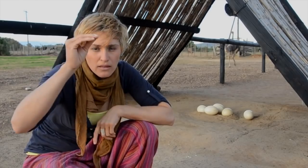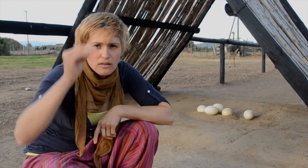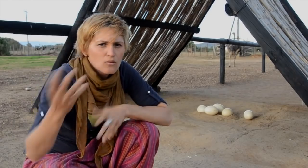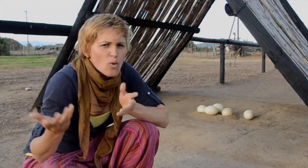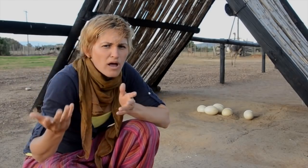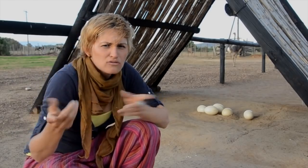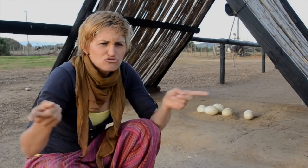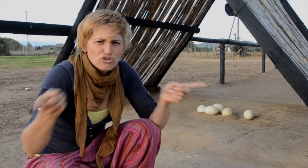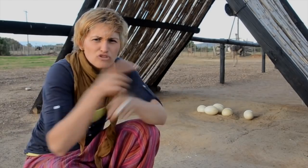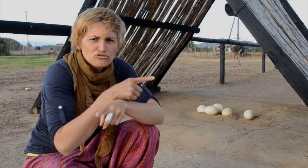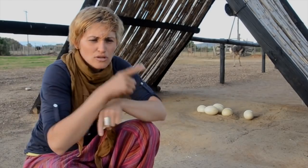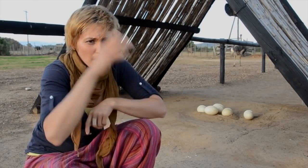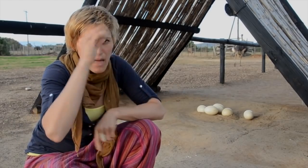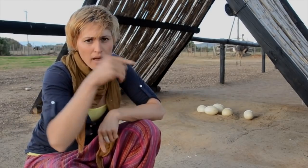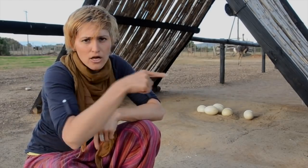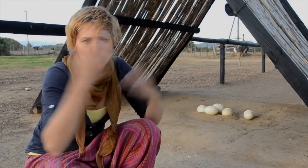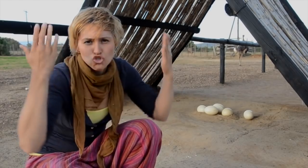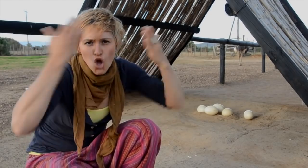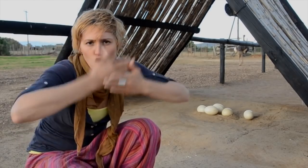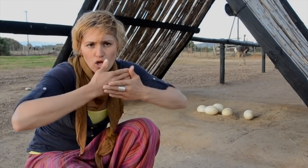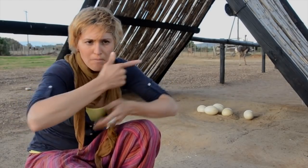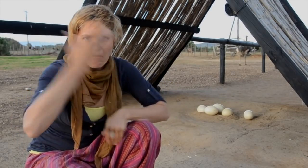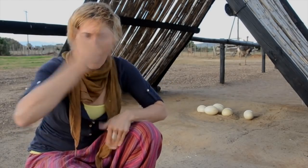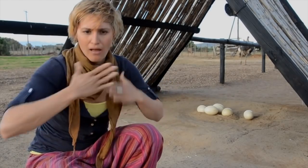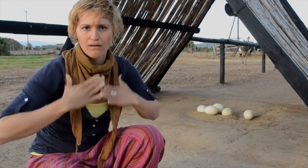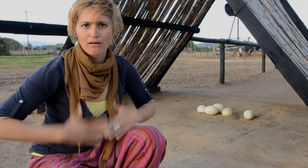of its black feathers offering more protection against predators.